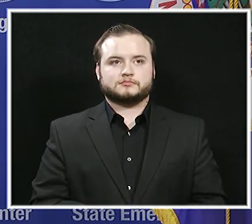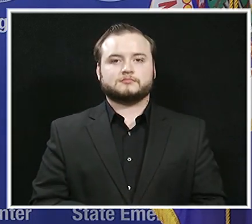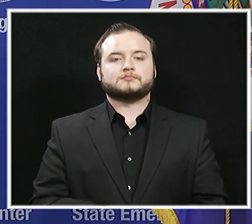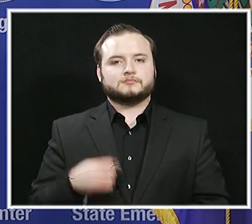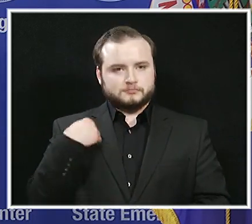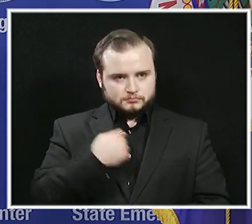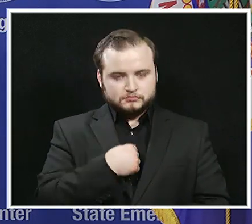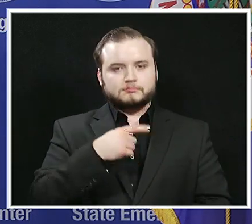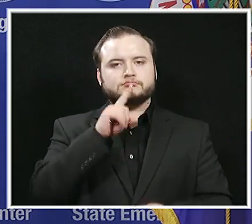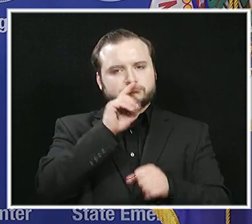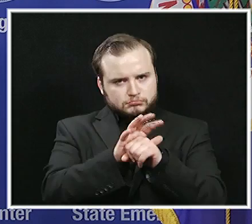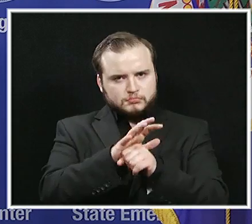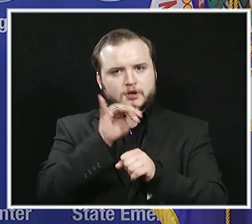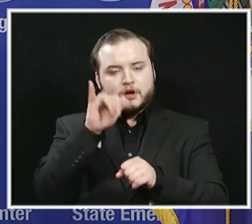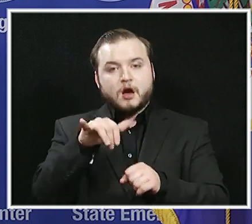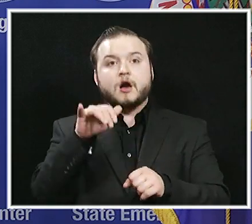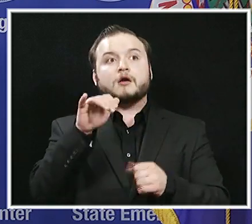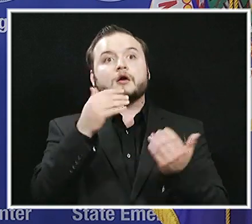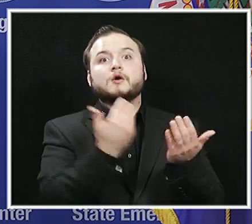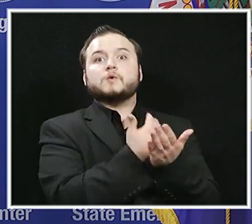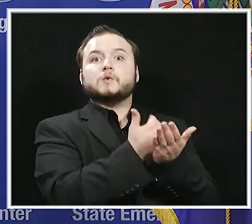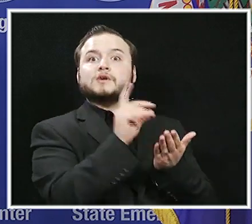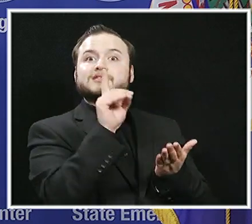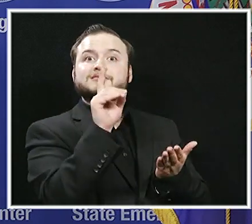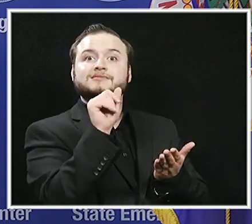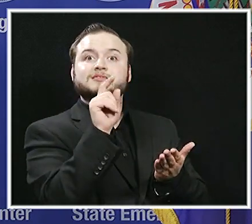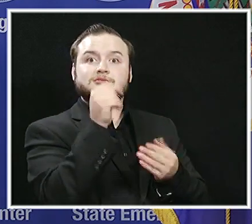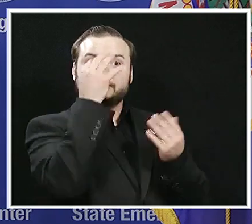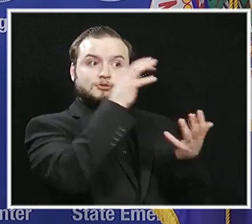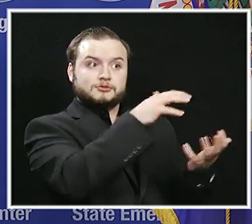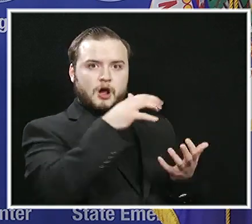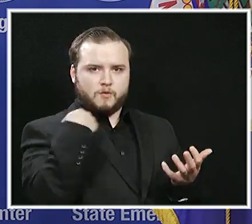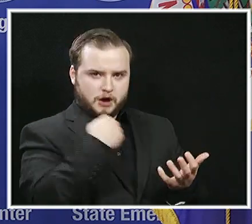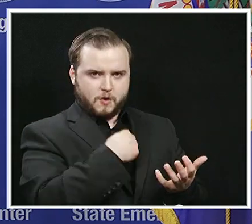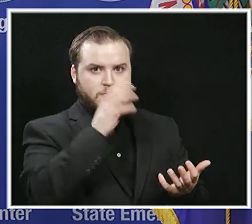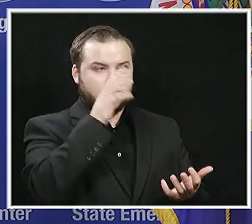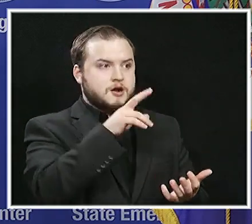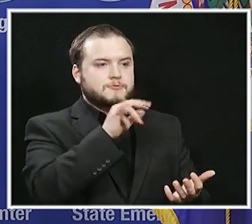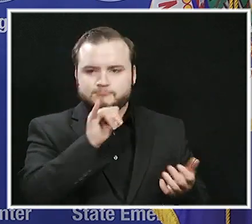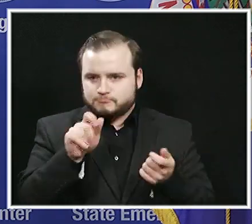keep our reports going, we'll get everyday updates. Our pledge to you is to use new data to adjust it